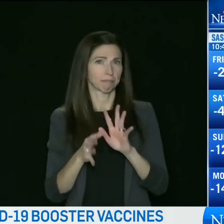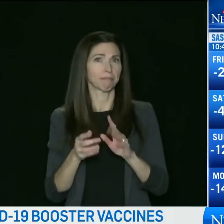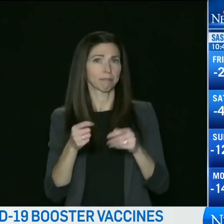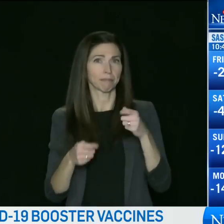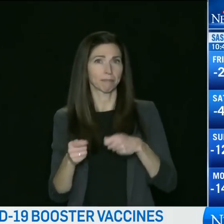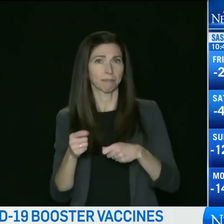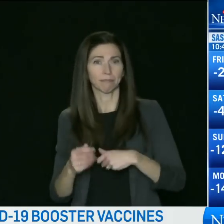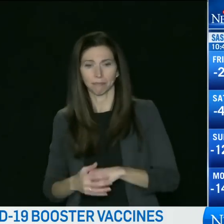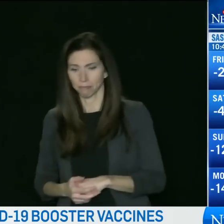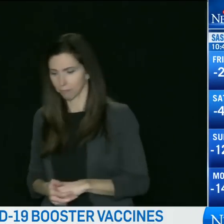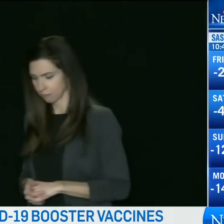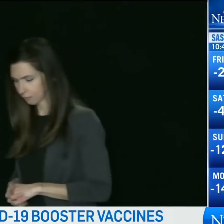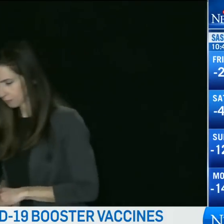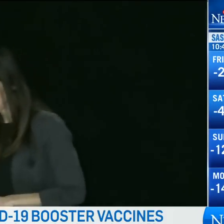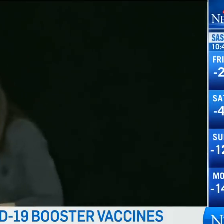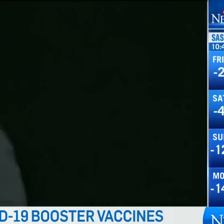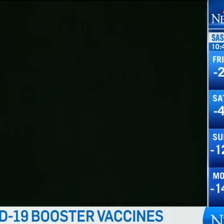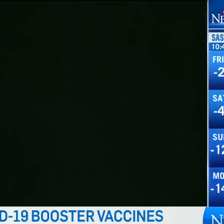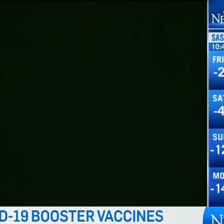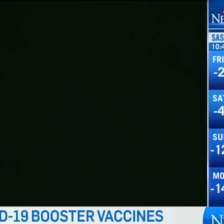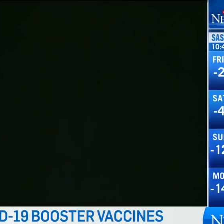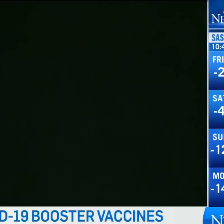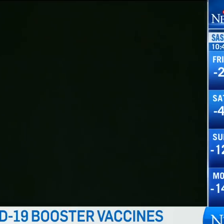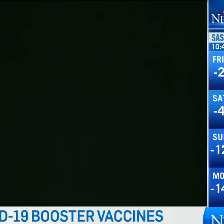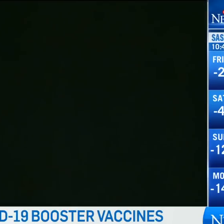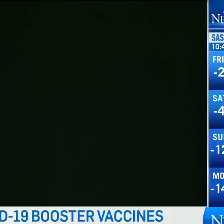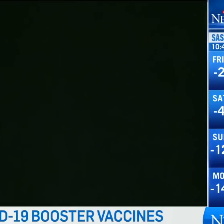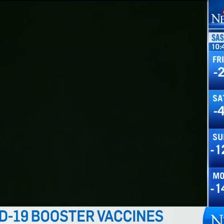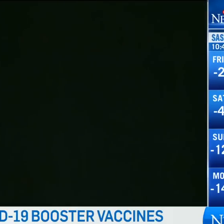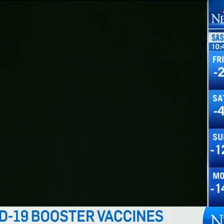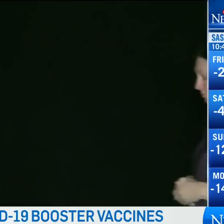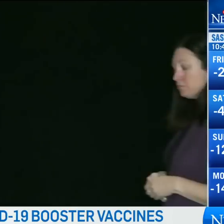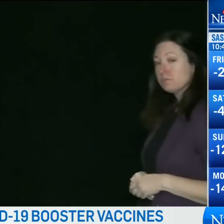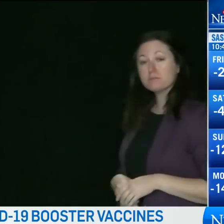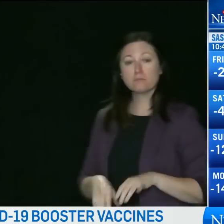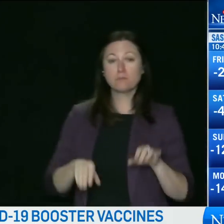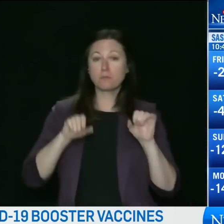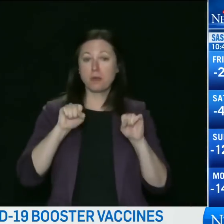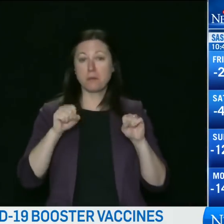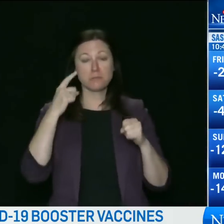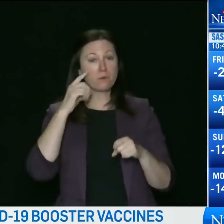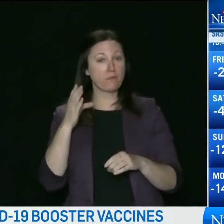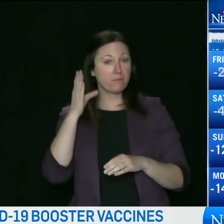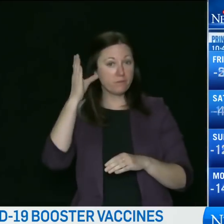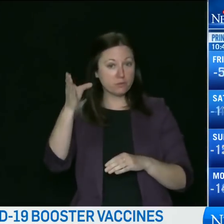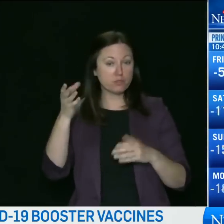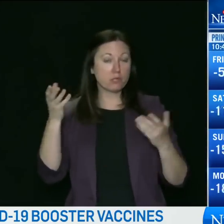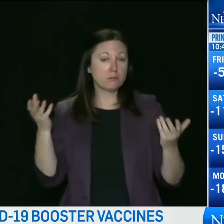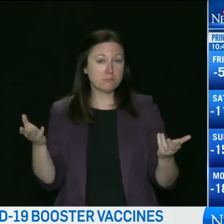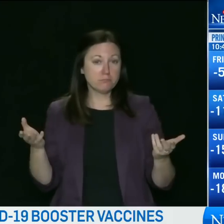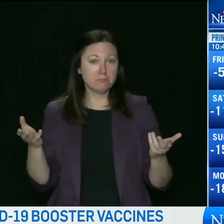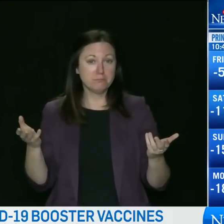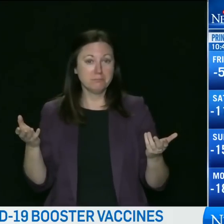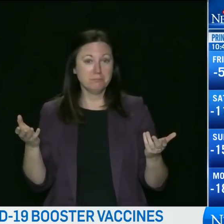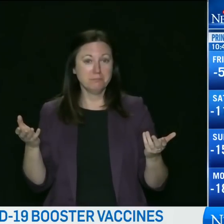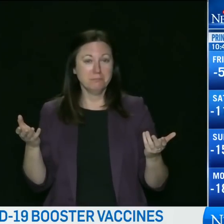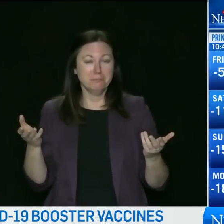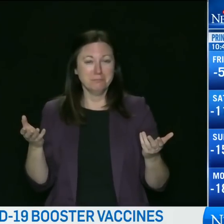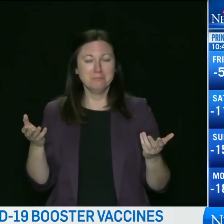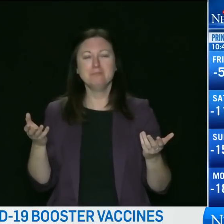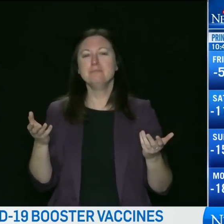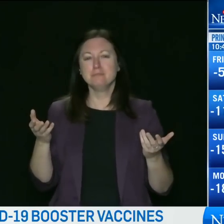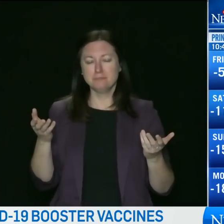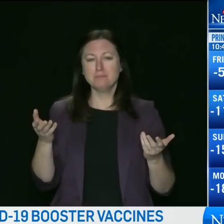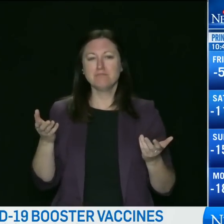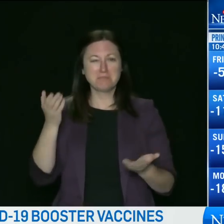AGAINST COVID-19.